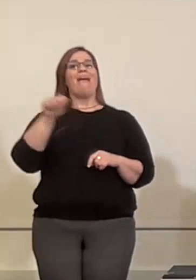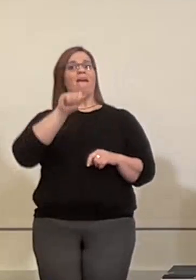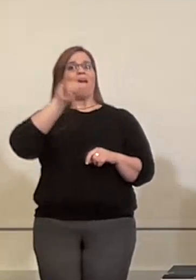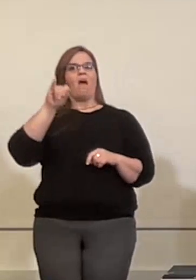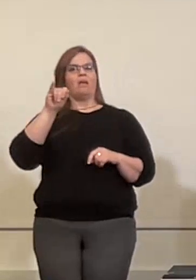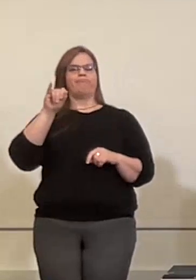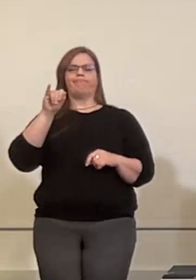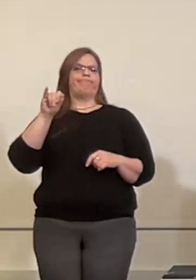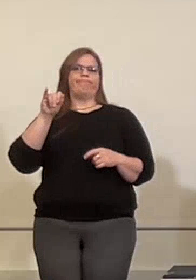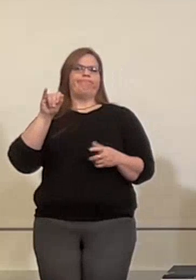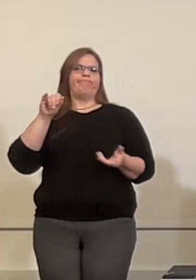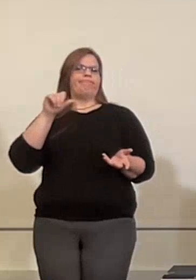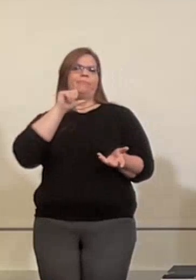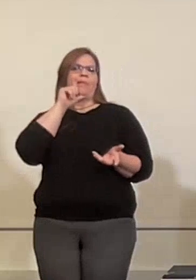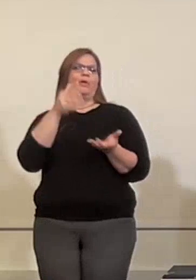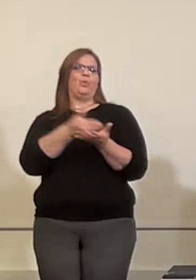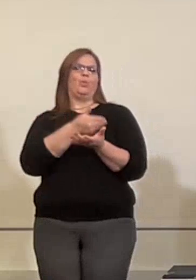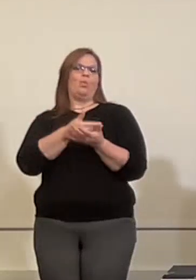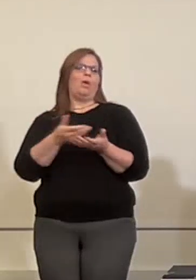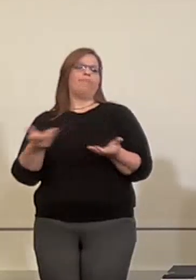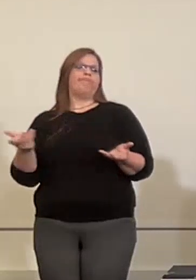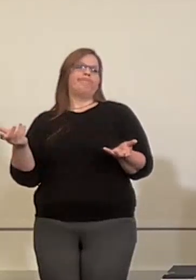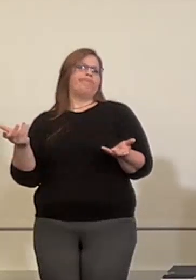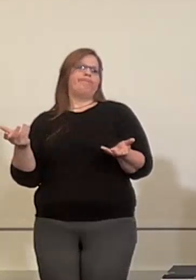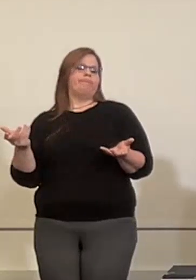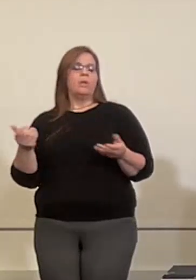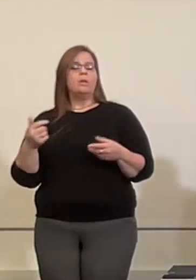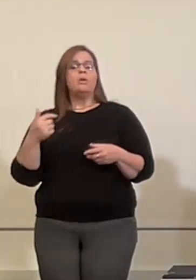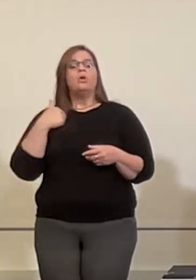Like we all know that there's this AI wave coming with large